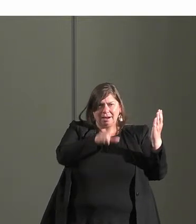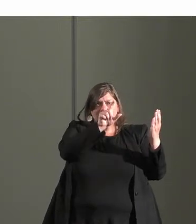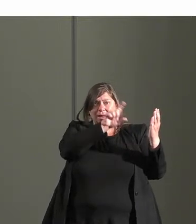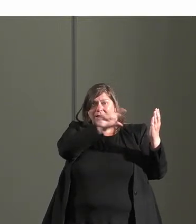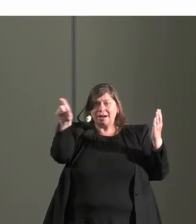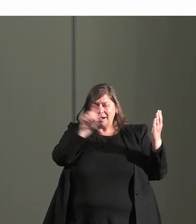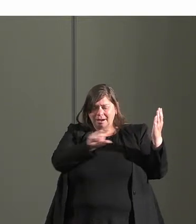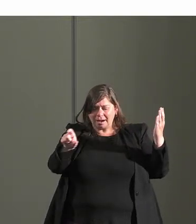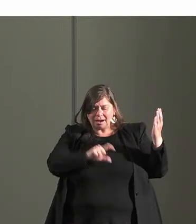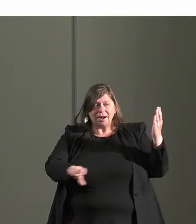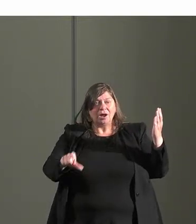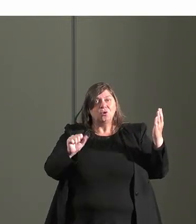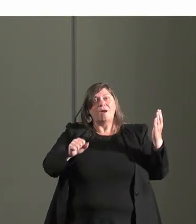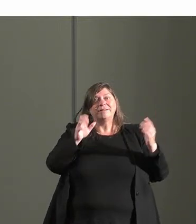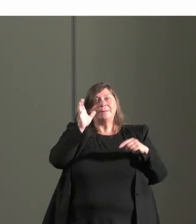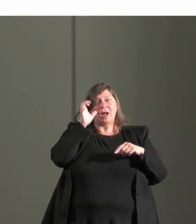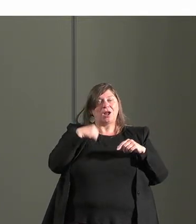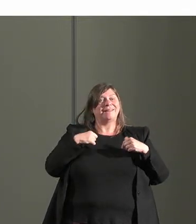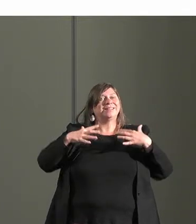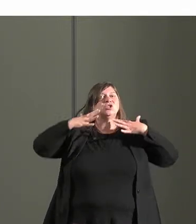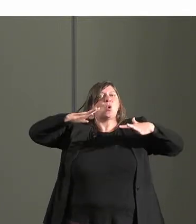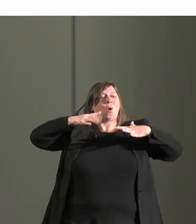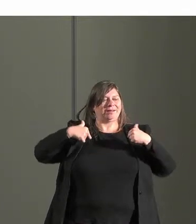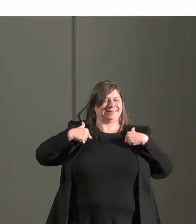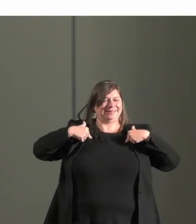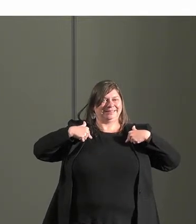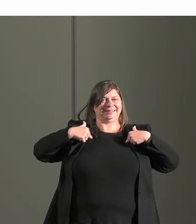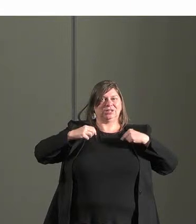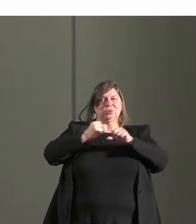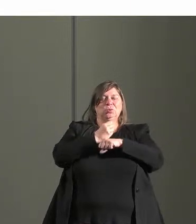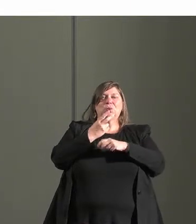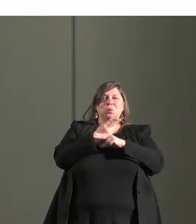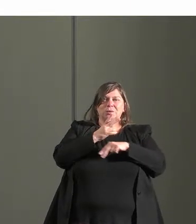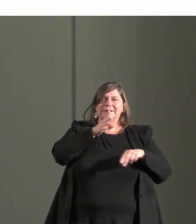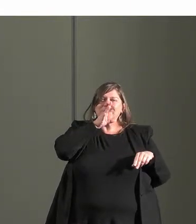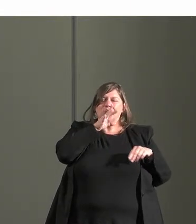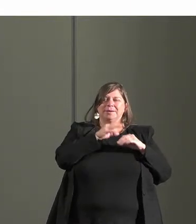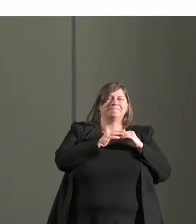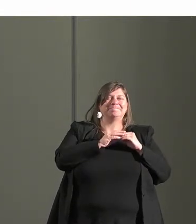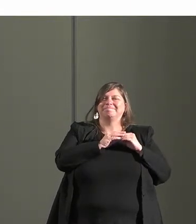and you want to be heard, you have to make noise. You have